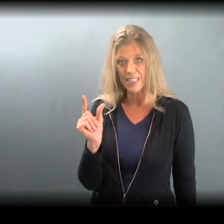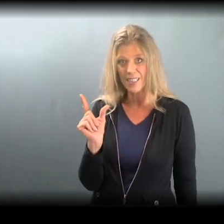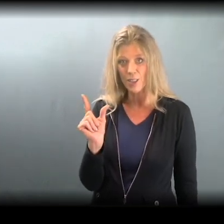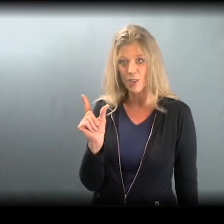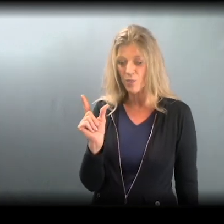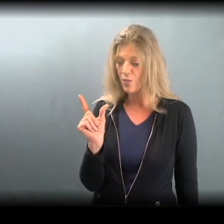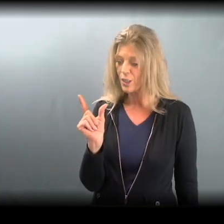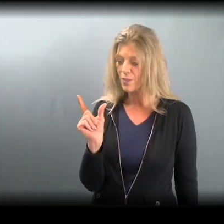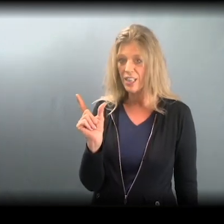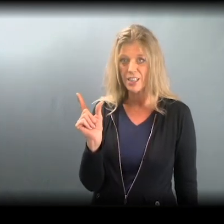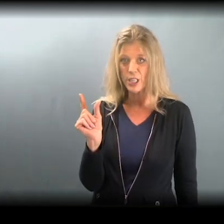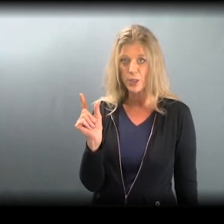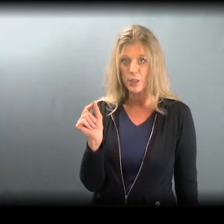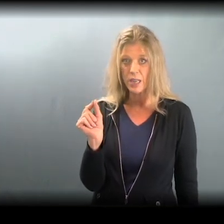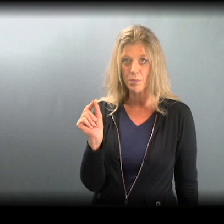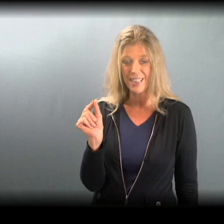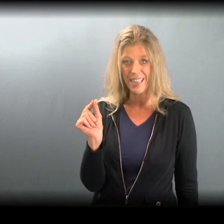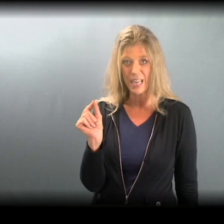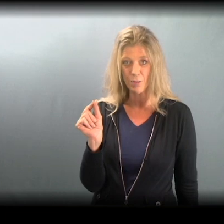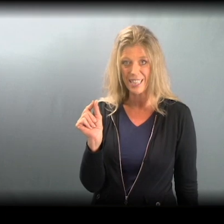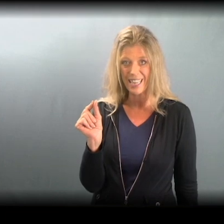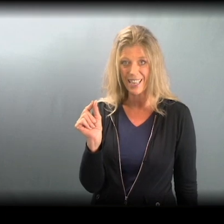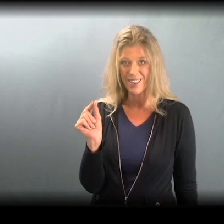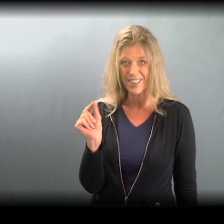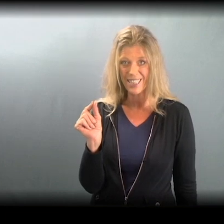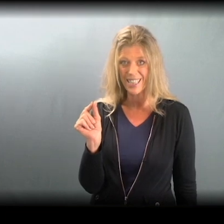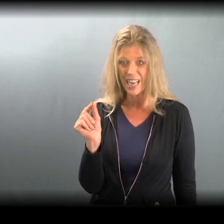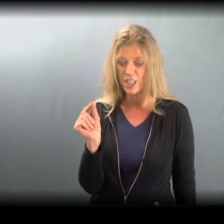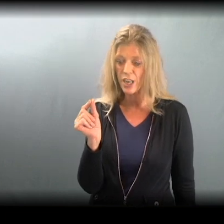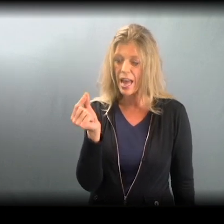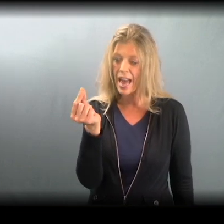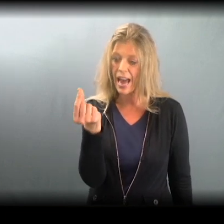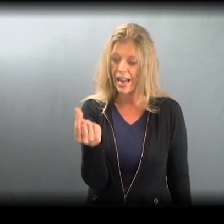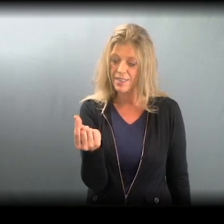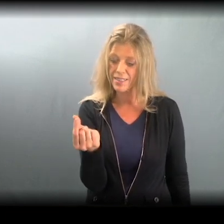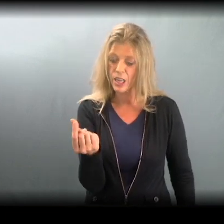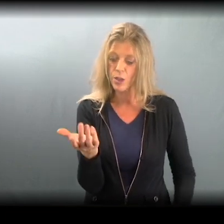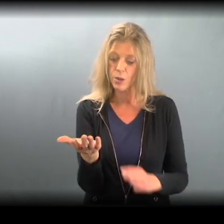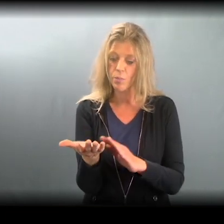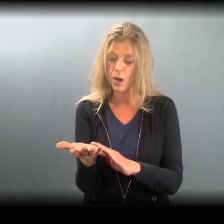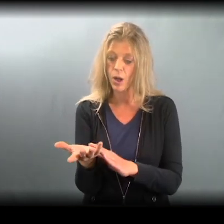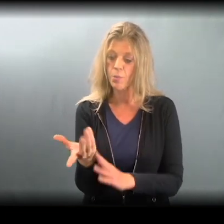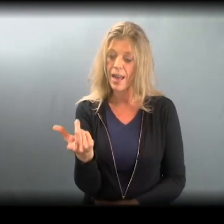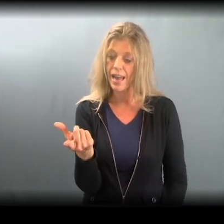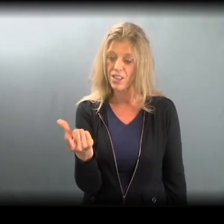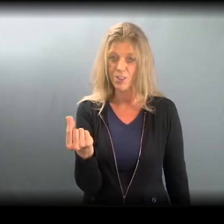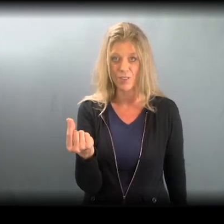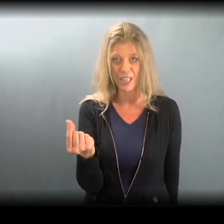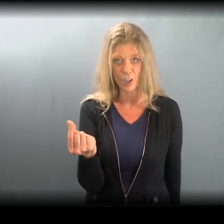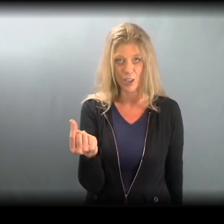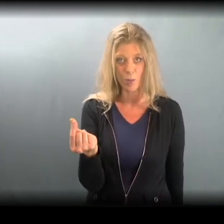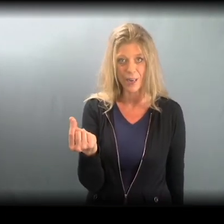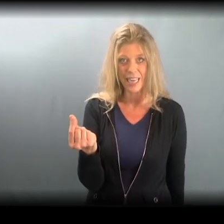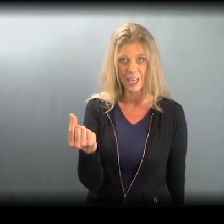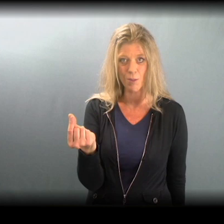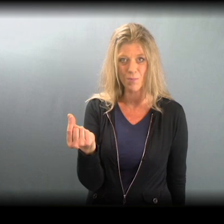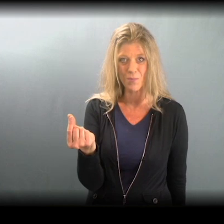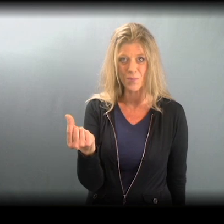It's your first finger and your thumb, and they come together and touch as your palm and your fingers are pointing up.